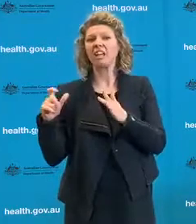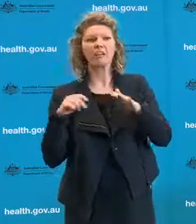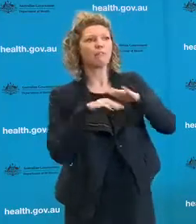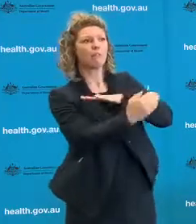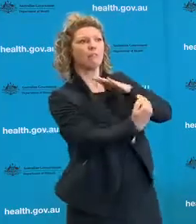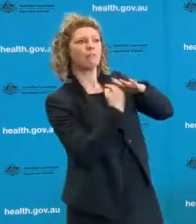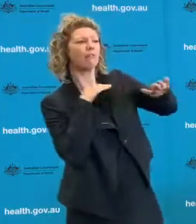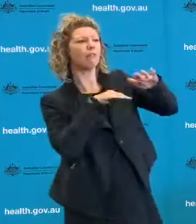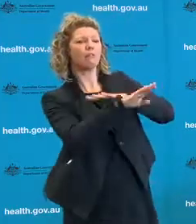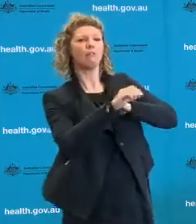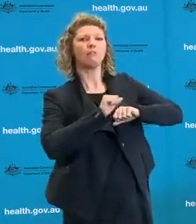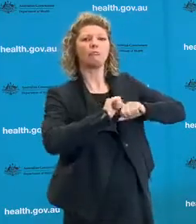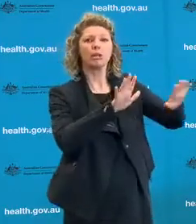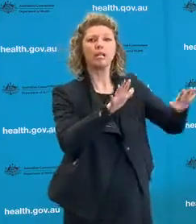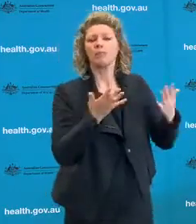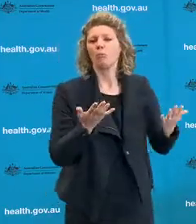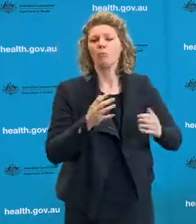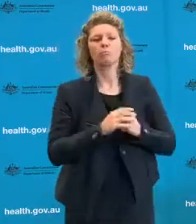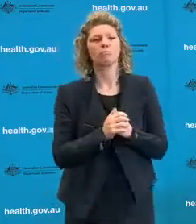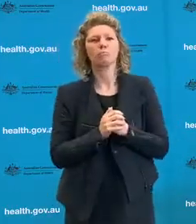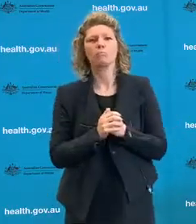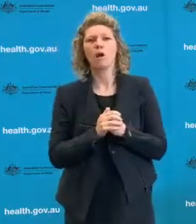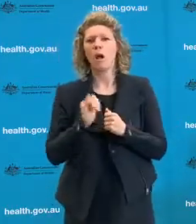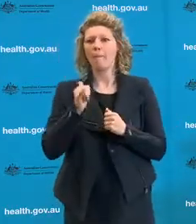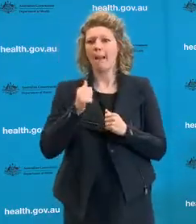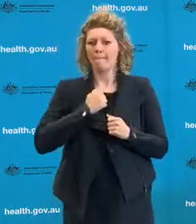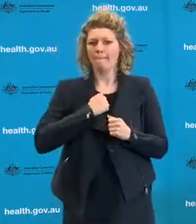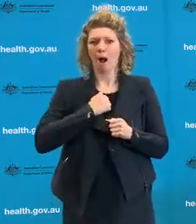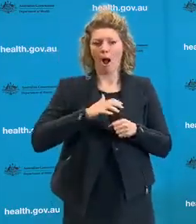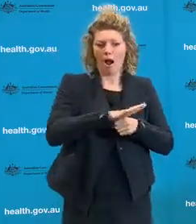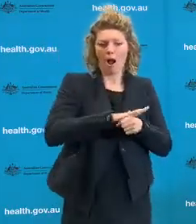individual state is going to introduce in response to one,